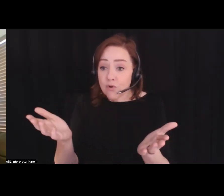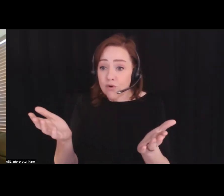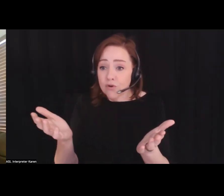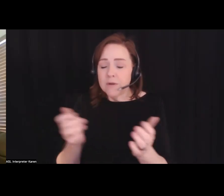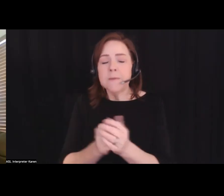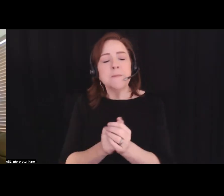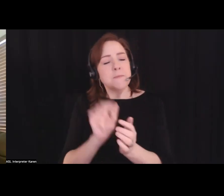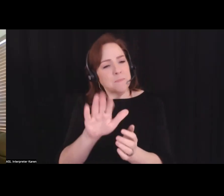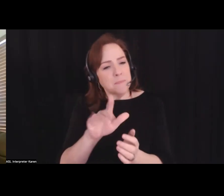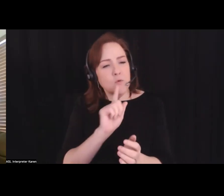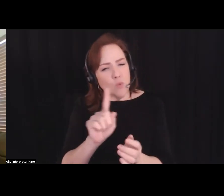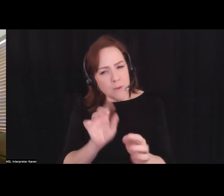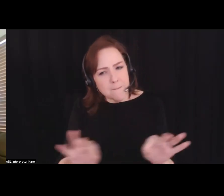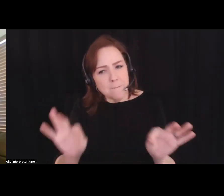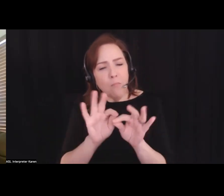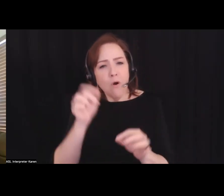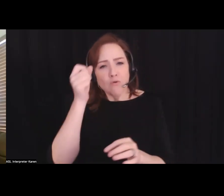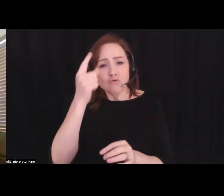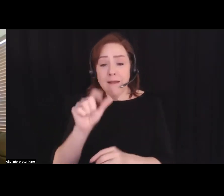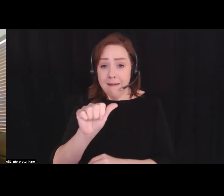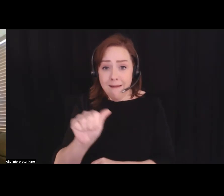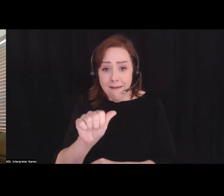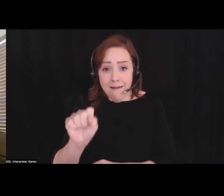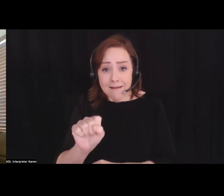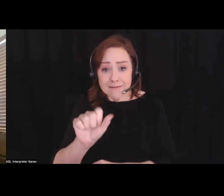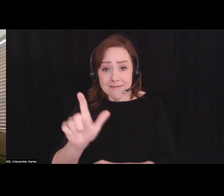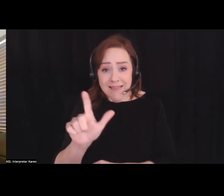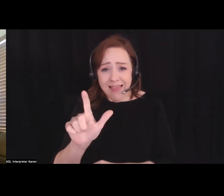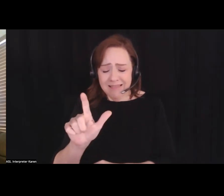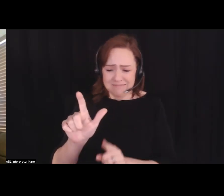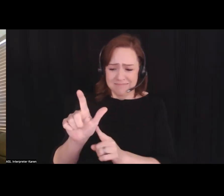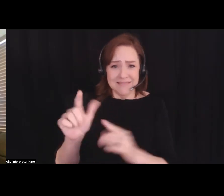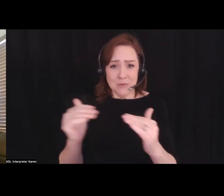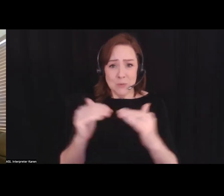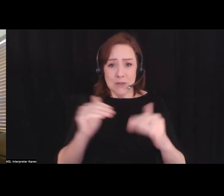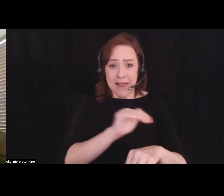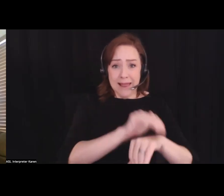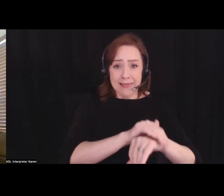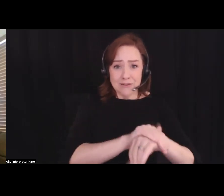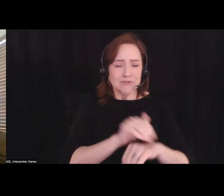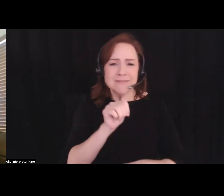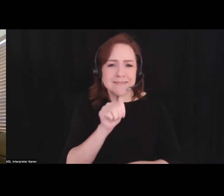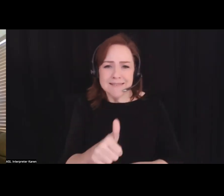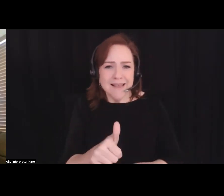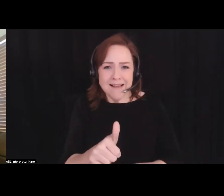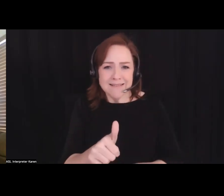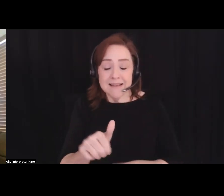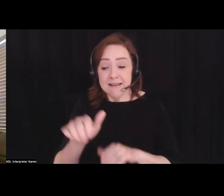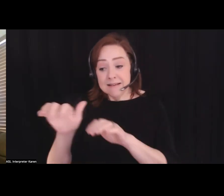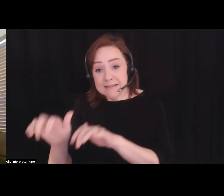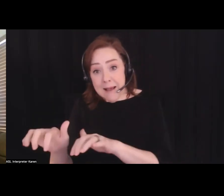to understand that American sign language is not English and typing back and forth like just just